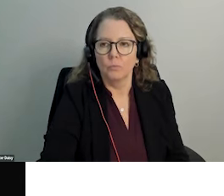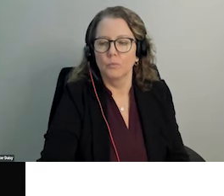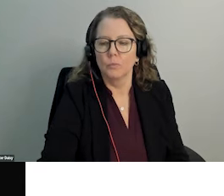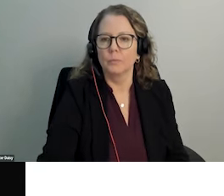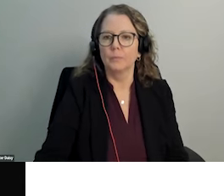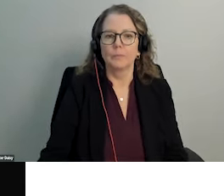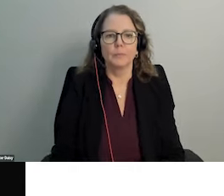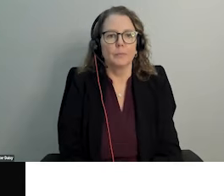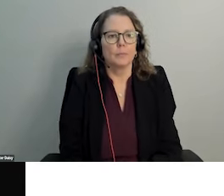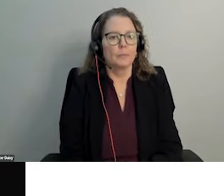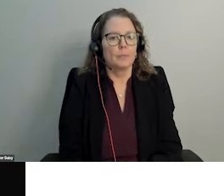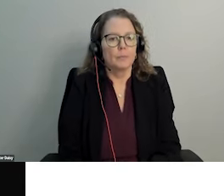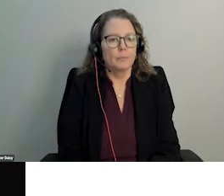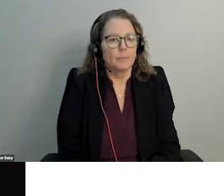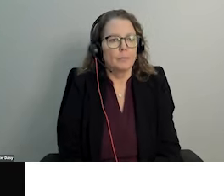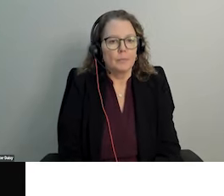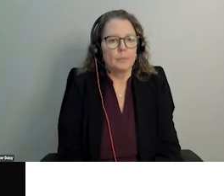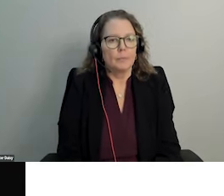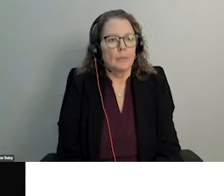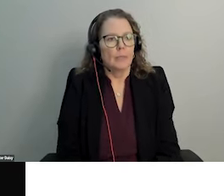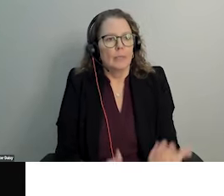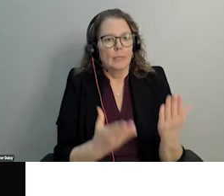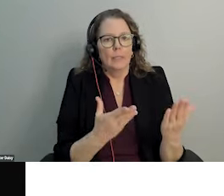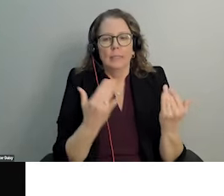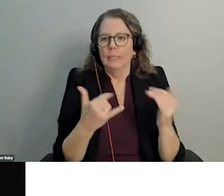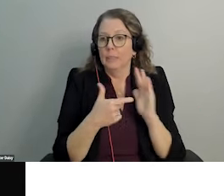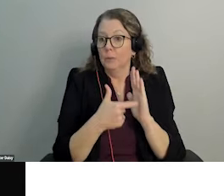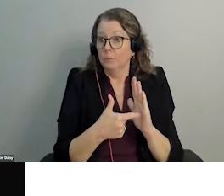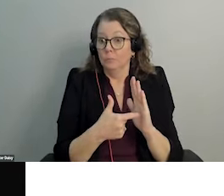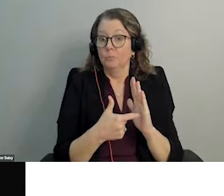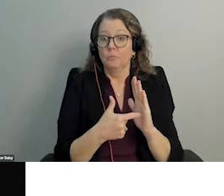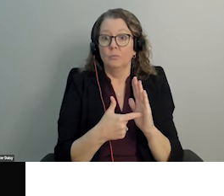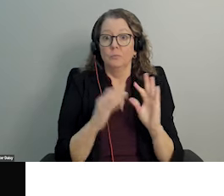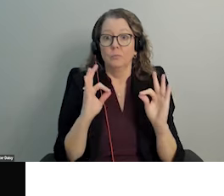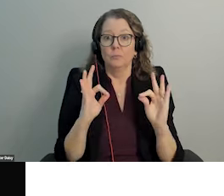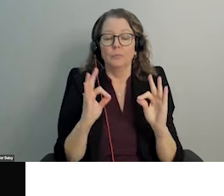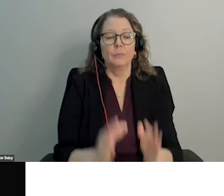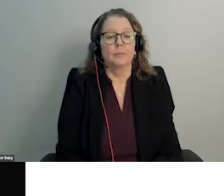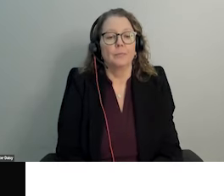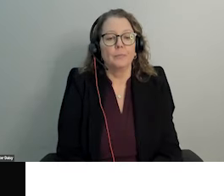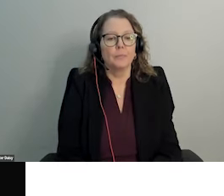Folks can confirm that that is being broadcast now. Great.